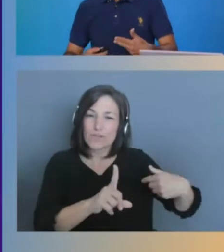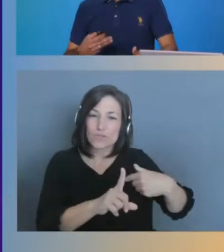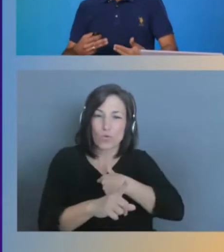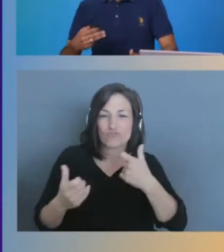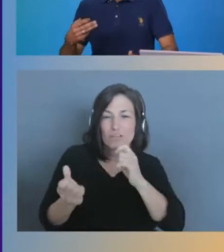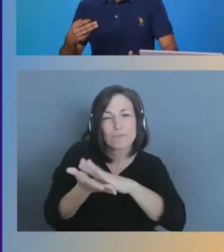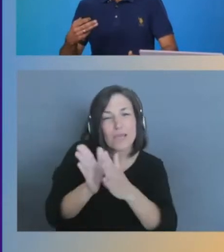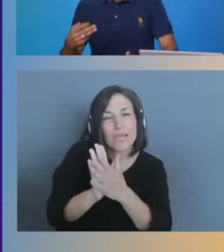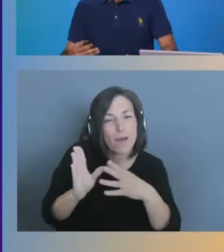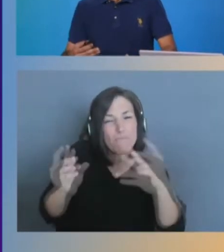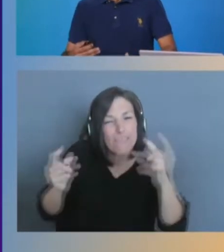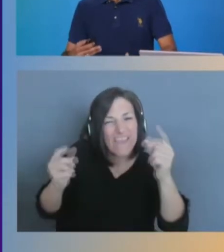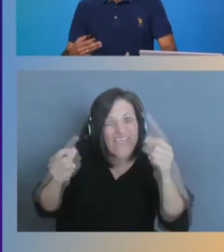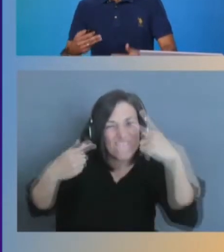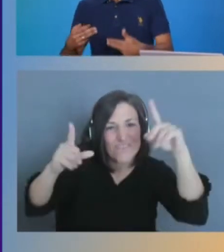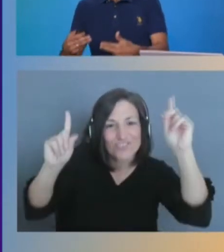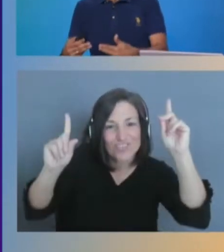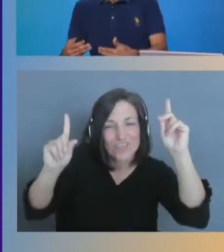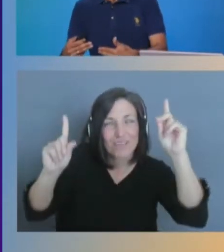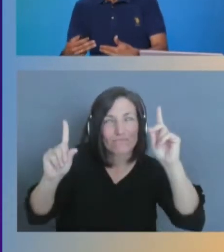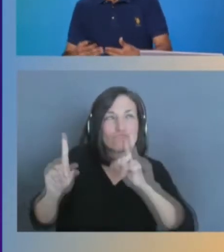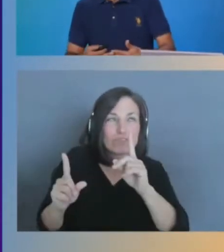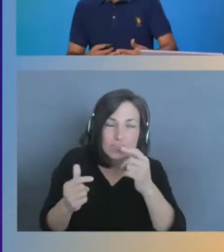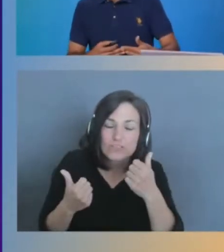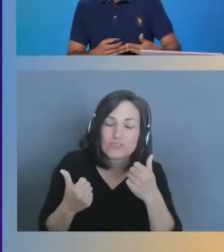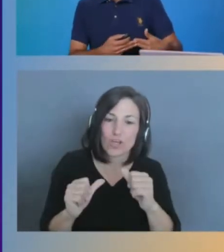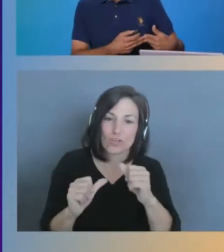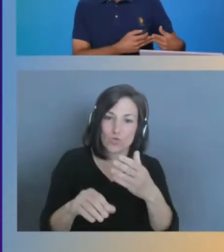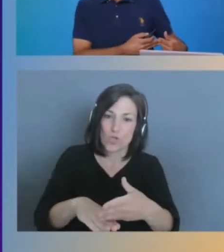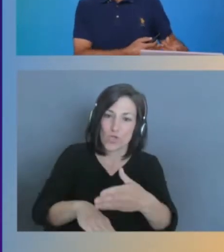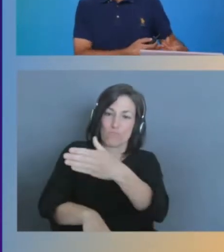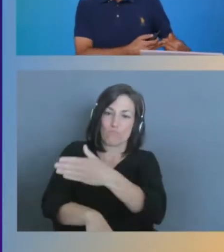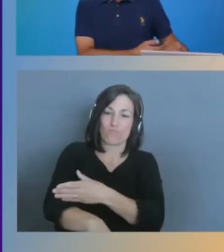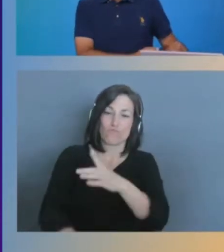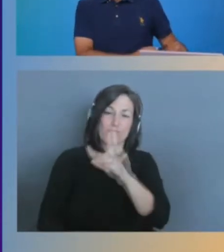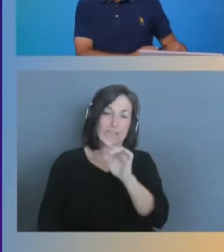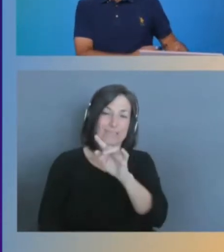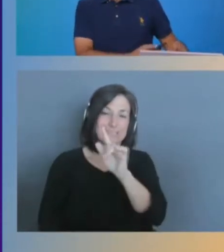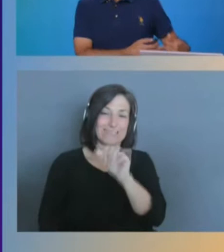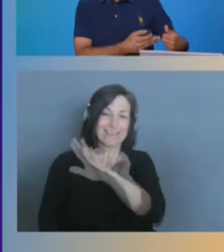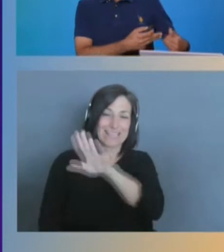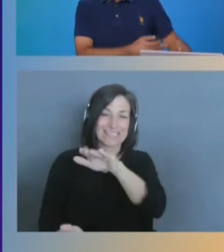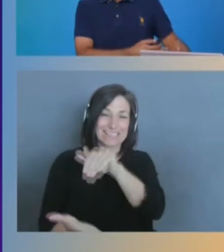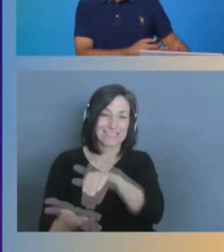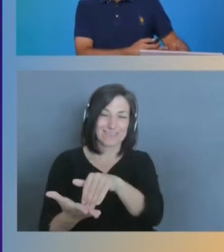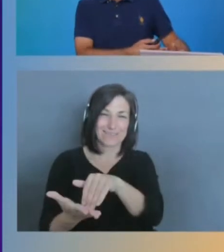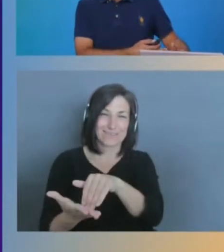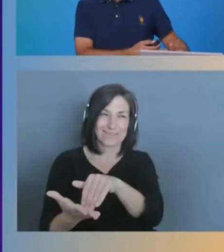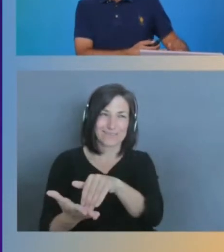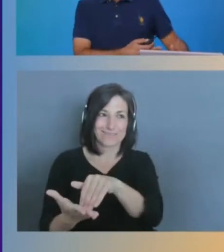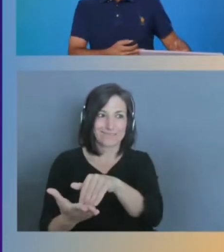trying to improve our data centers. All the way from the design of a data center or the construction of a data center